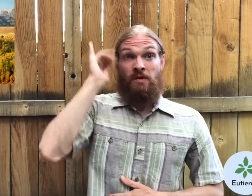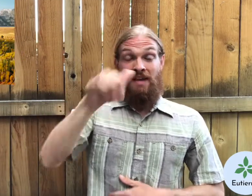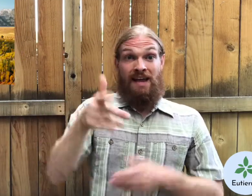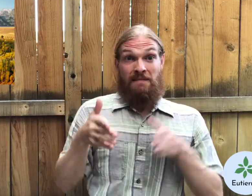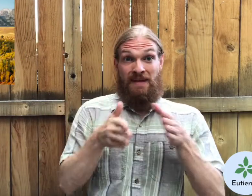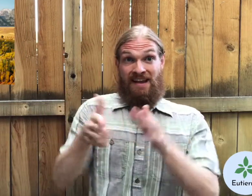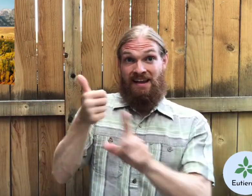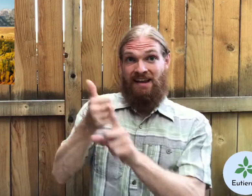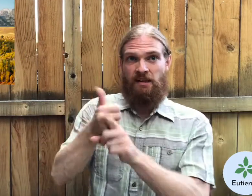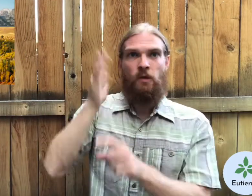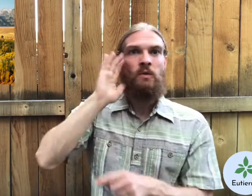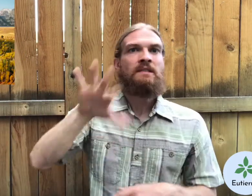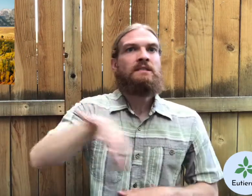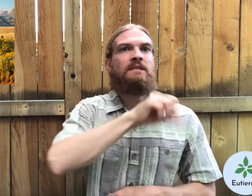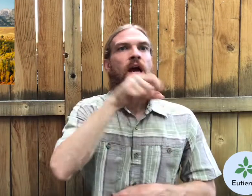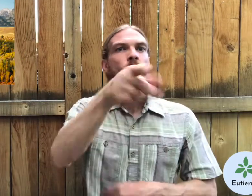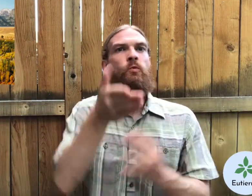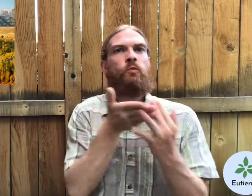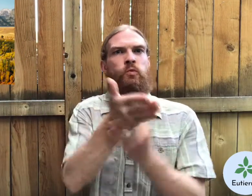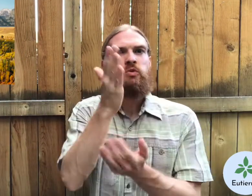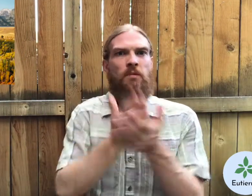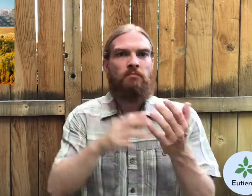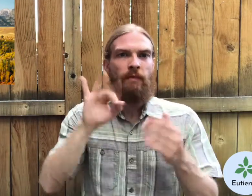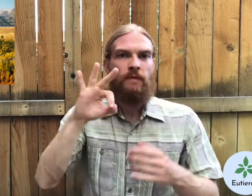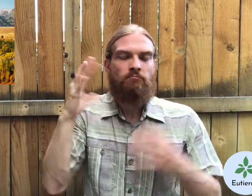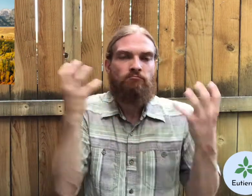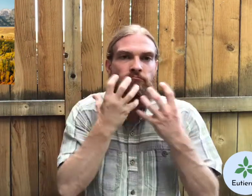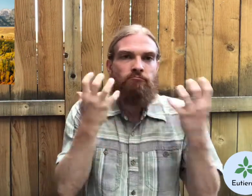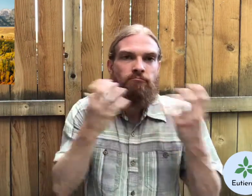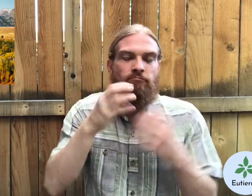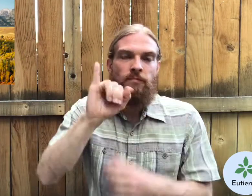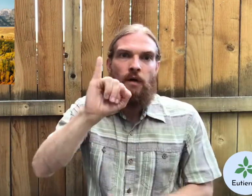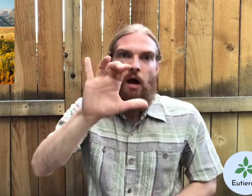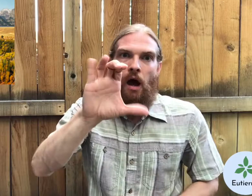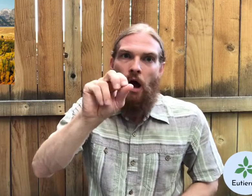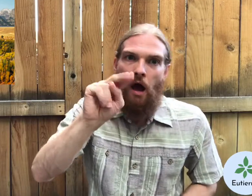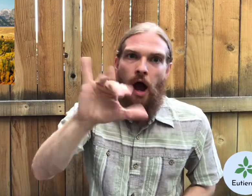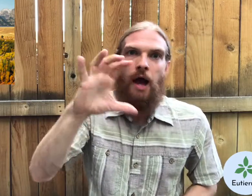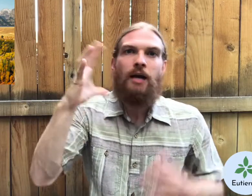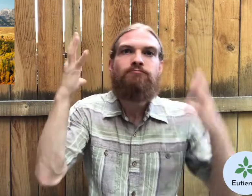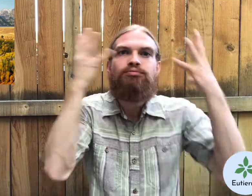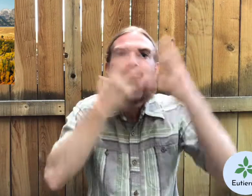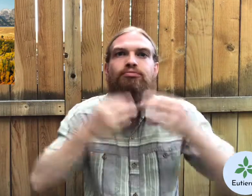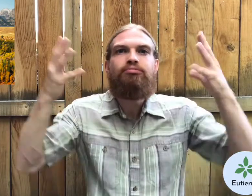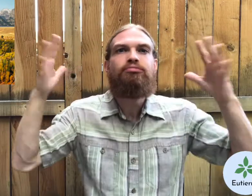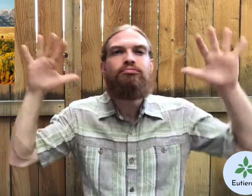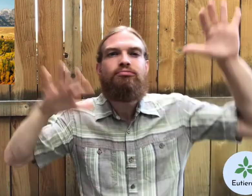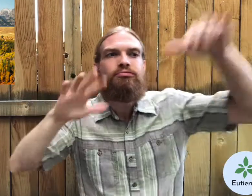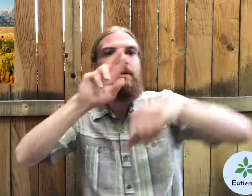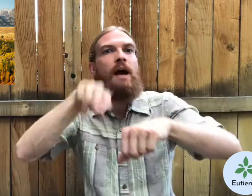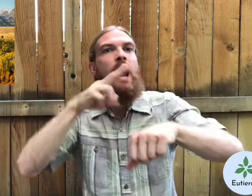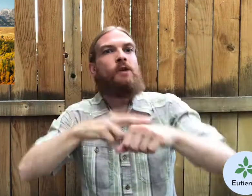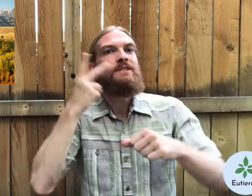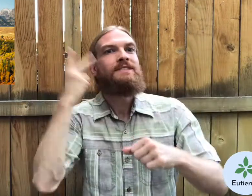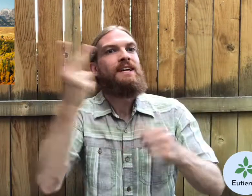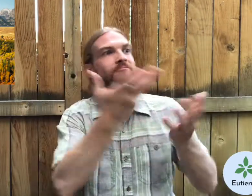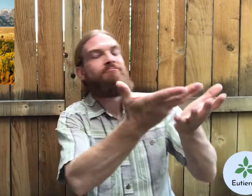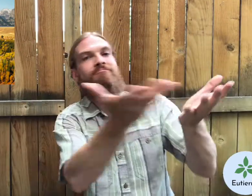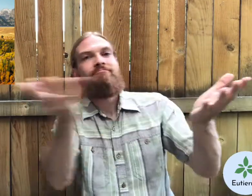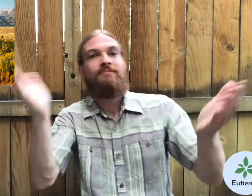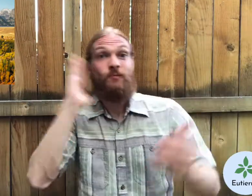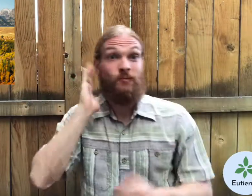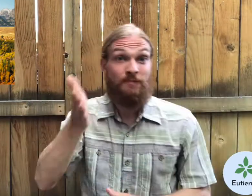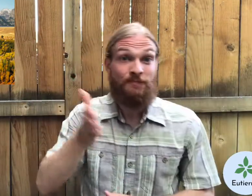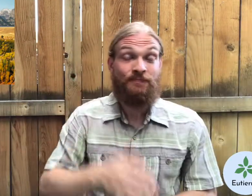that the path will take you through some truly iconic natural sights,